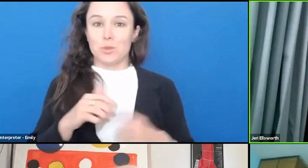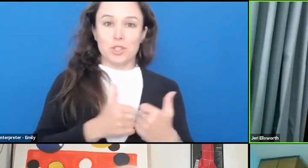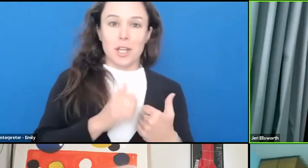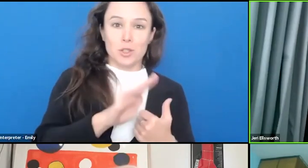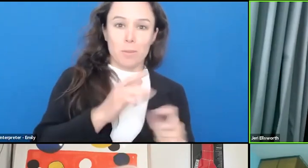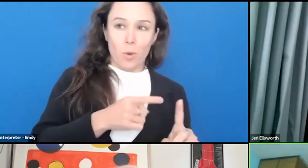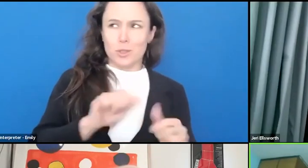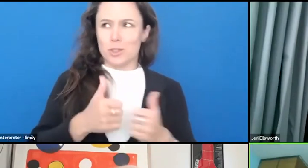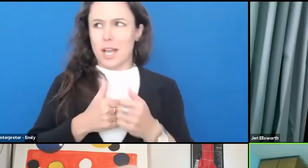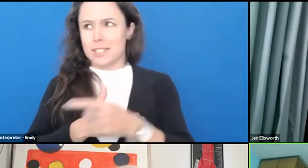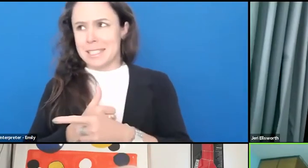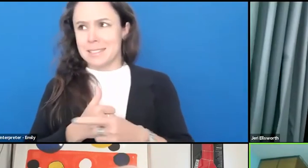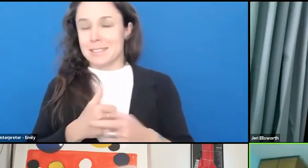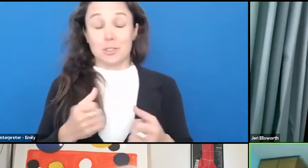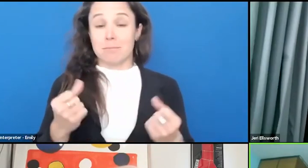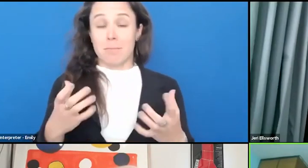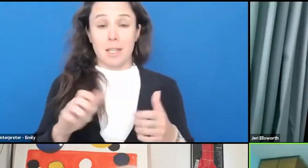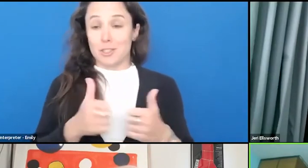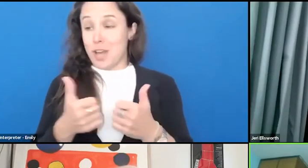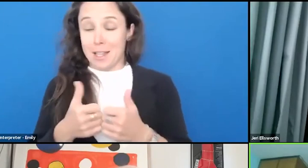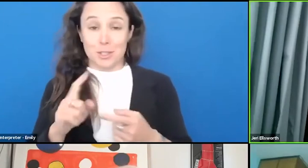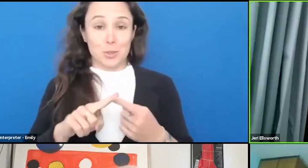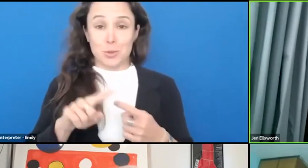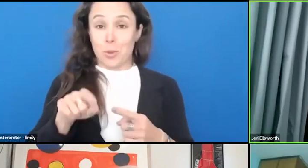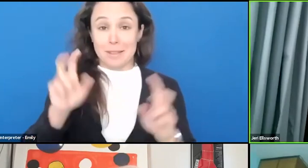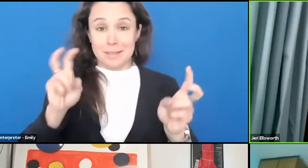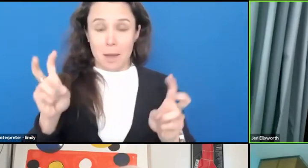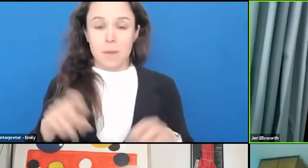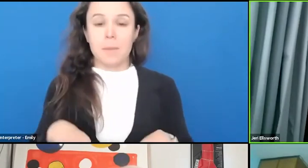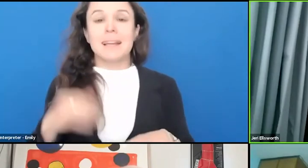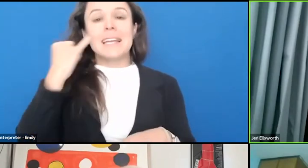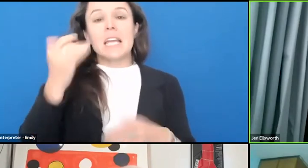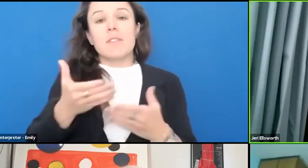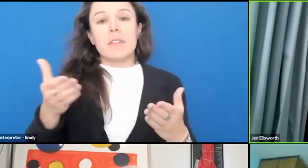is you know if things are ultimately flexible in every dimension,